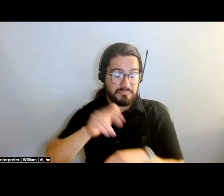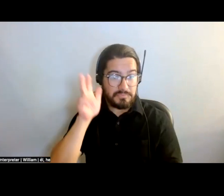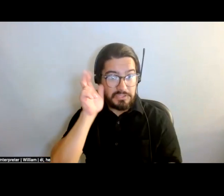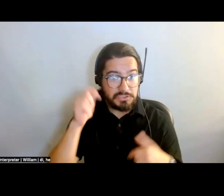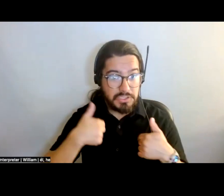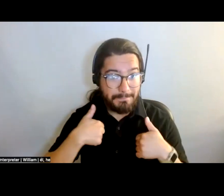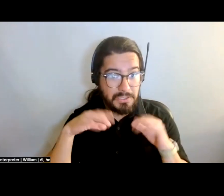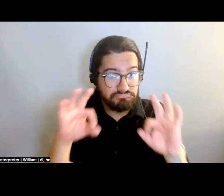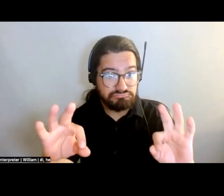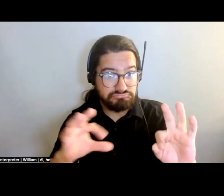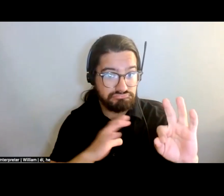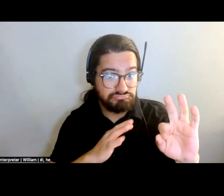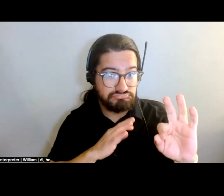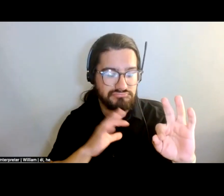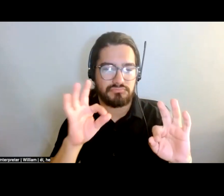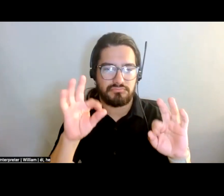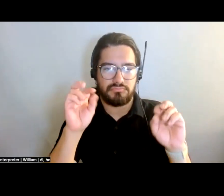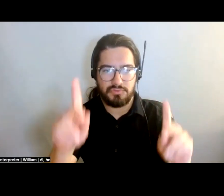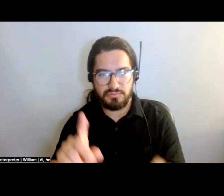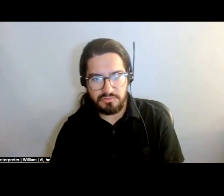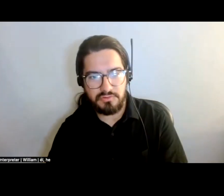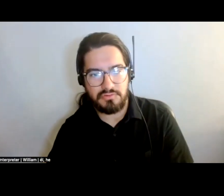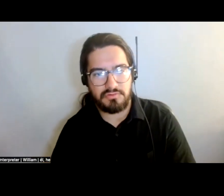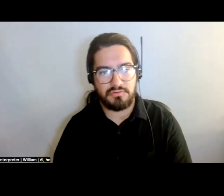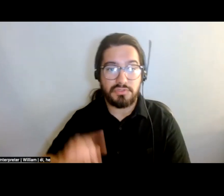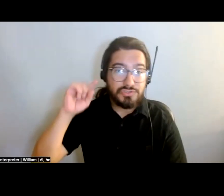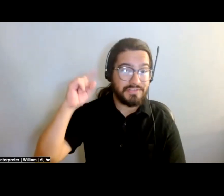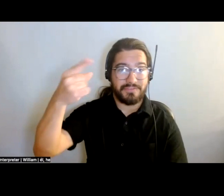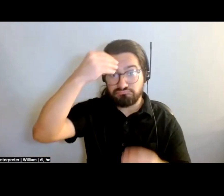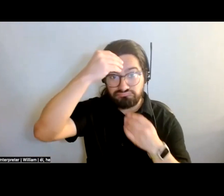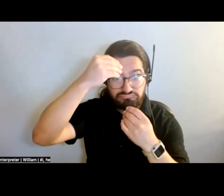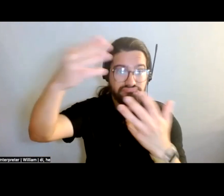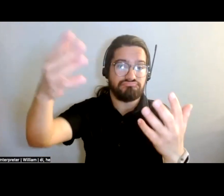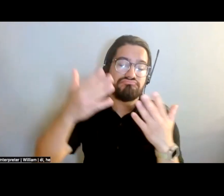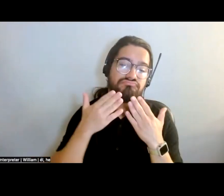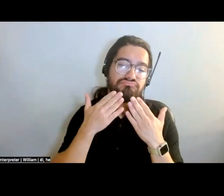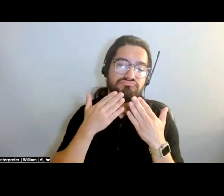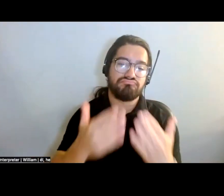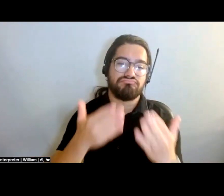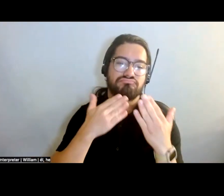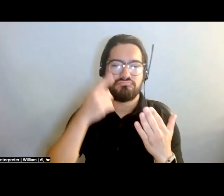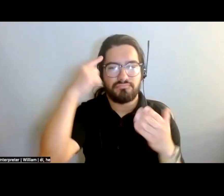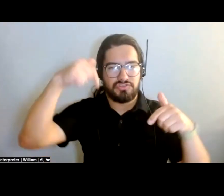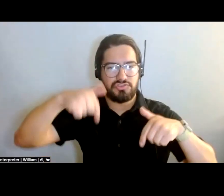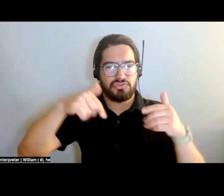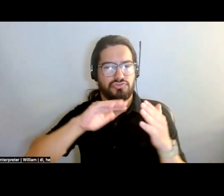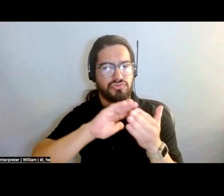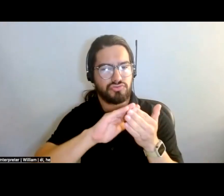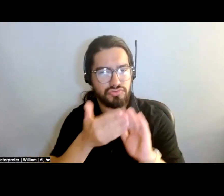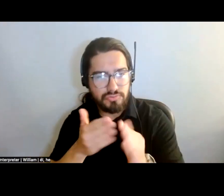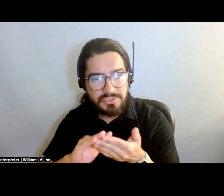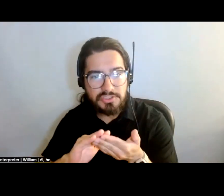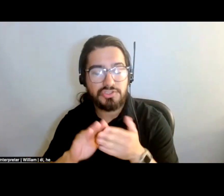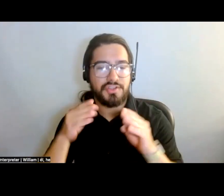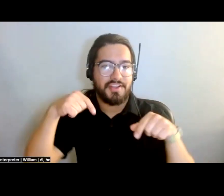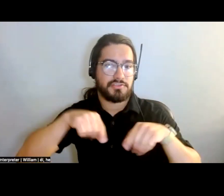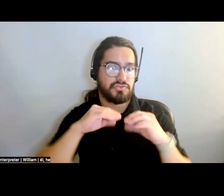Well, first of all, thank you very much for the community of Open Mouth, because it was